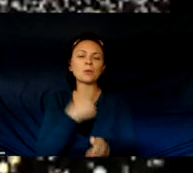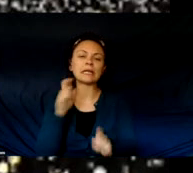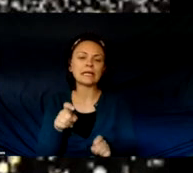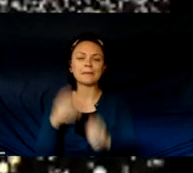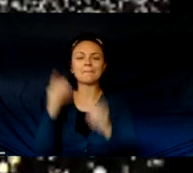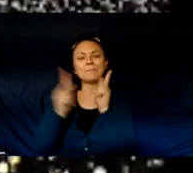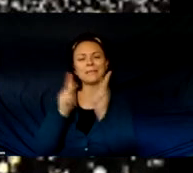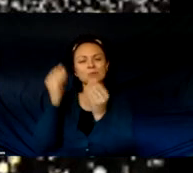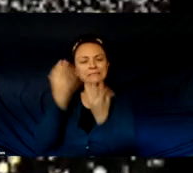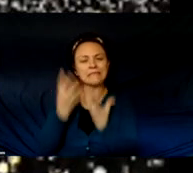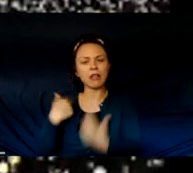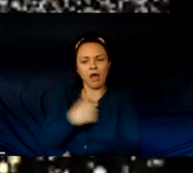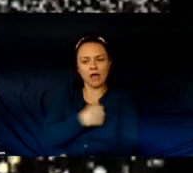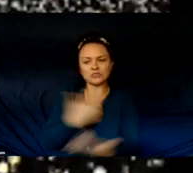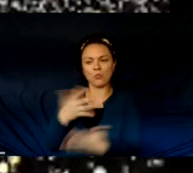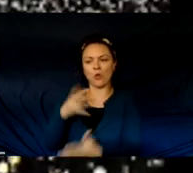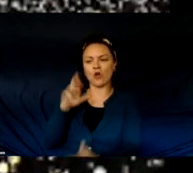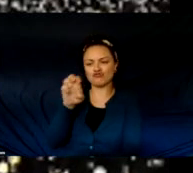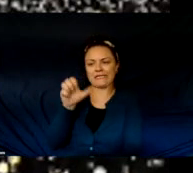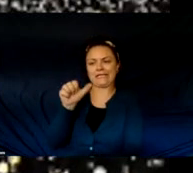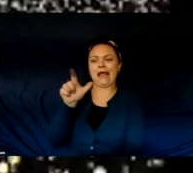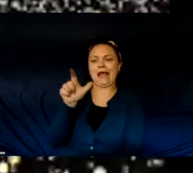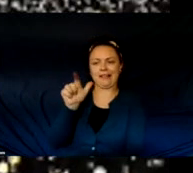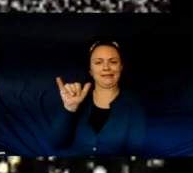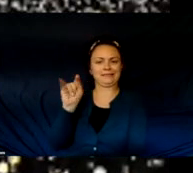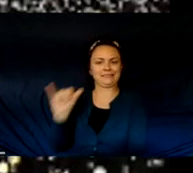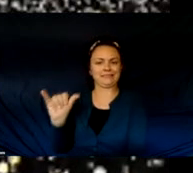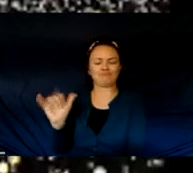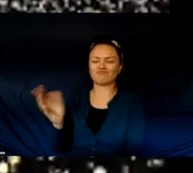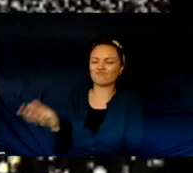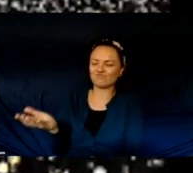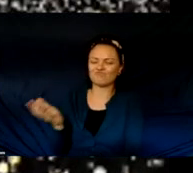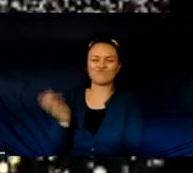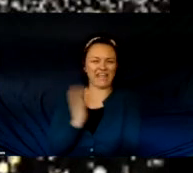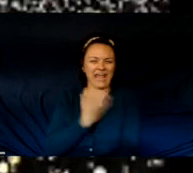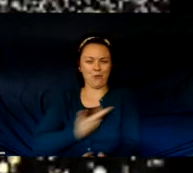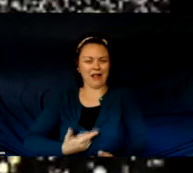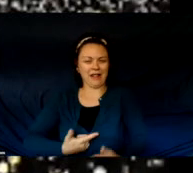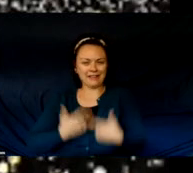and what our lives will entail.